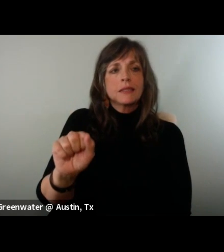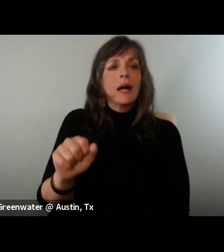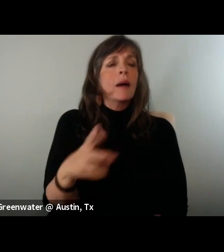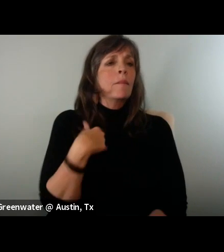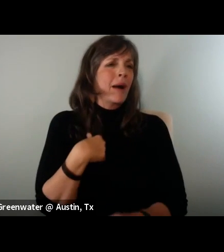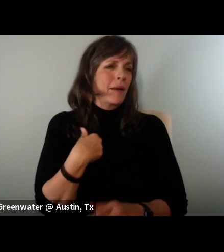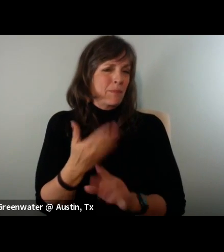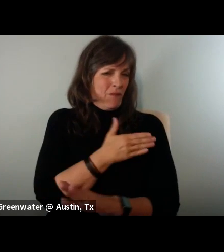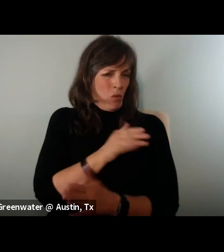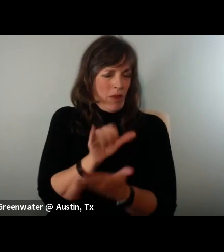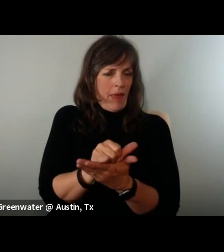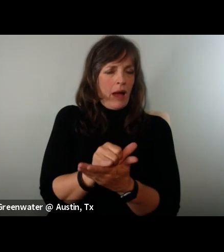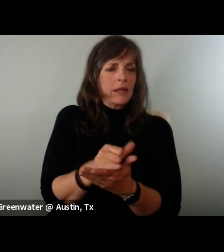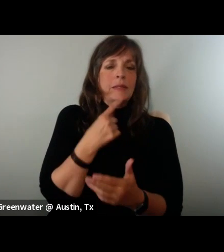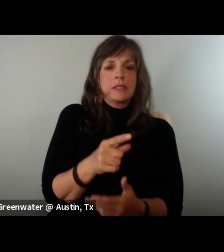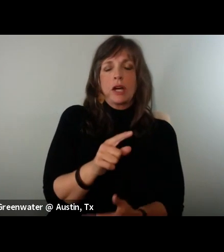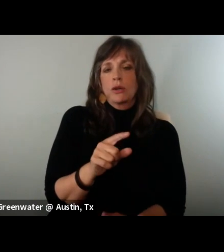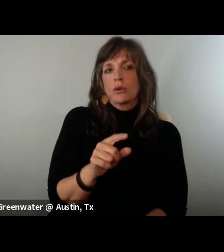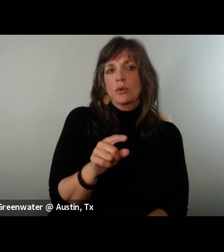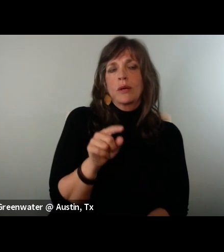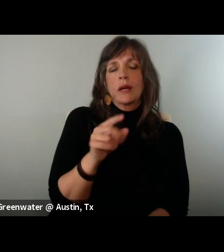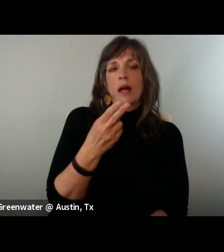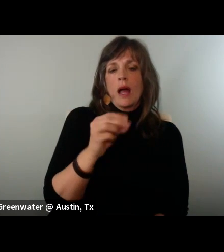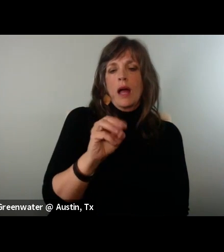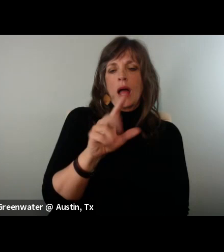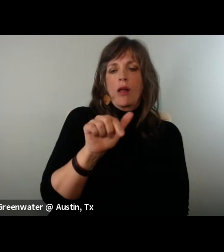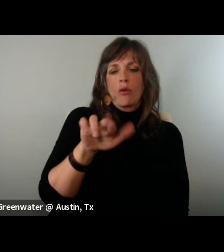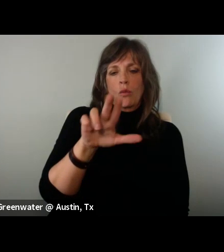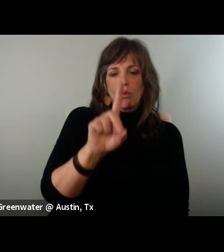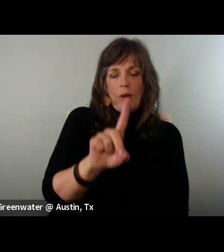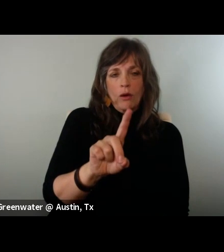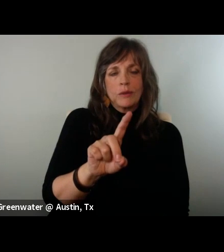which you can do by going to the HowlRound listing for this event and clicking Send Message